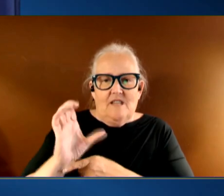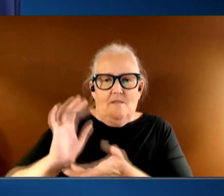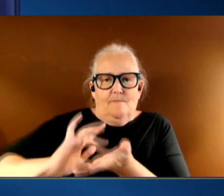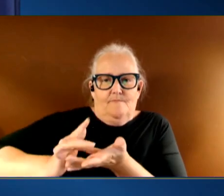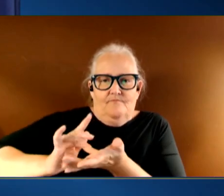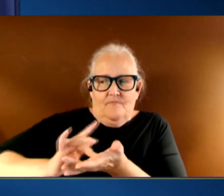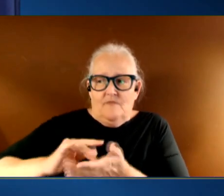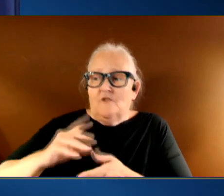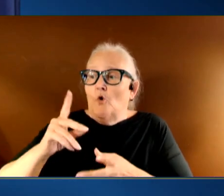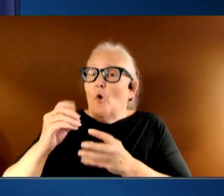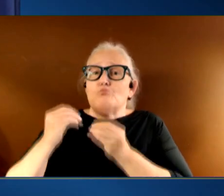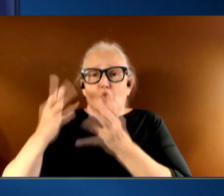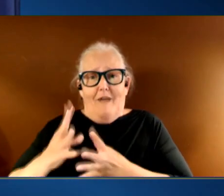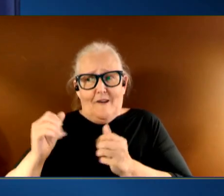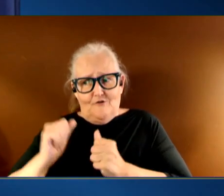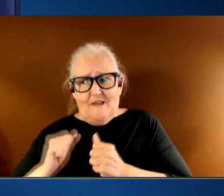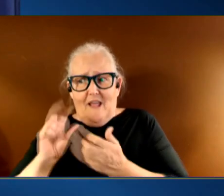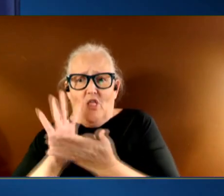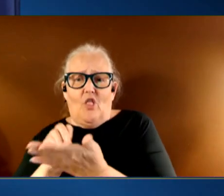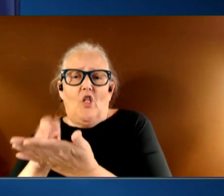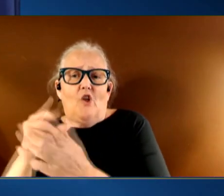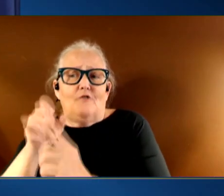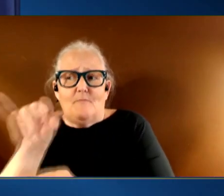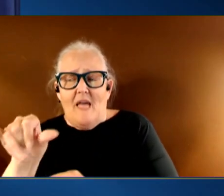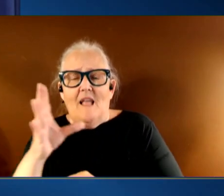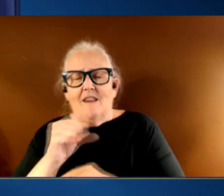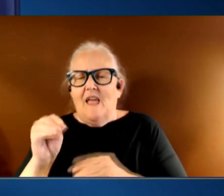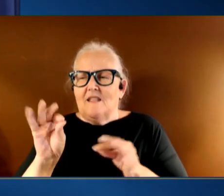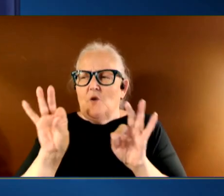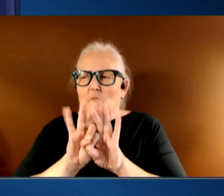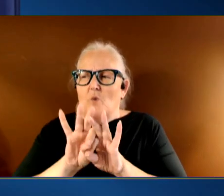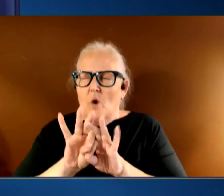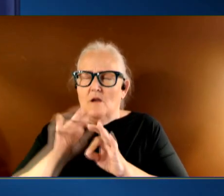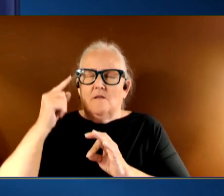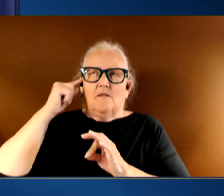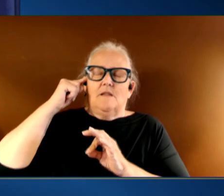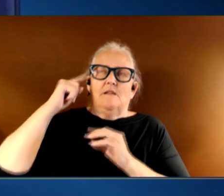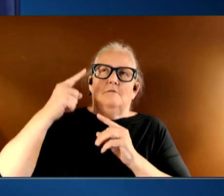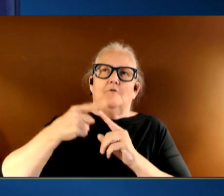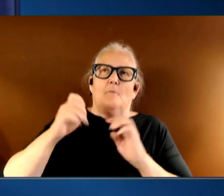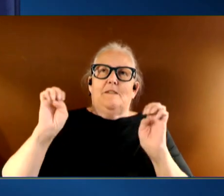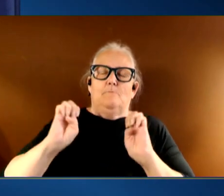this and are able to understand, you know, coming from an emergency room or, you know, really,